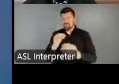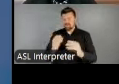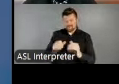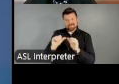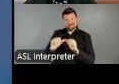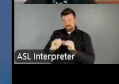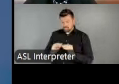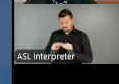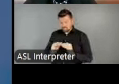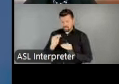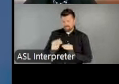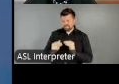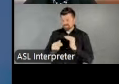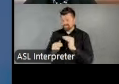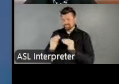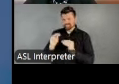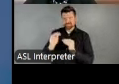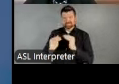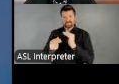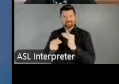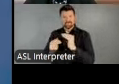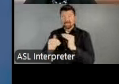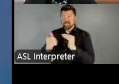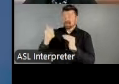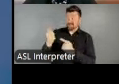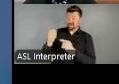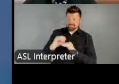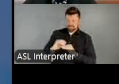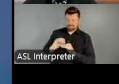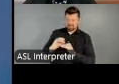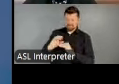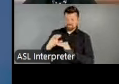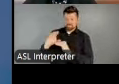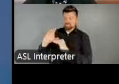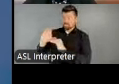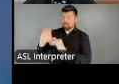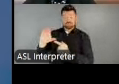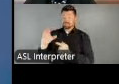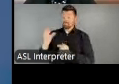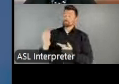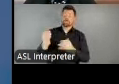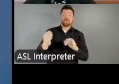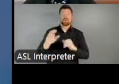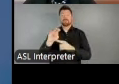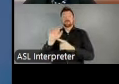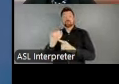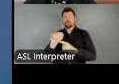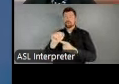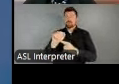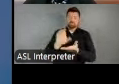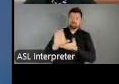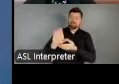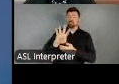for grants from local arts agencies. To meet this growing need, the NEA allocated $4.6 million for